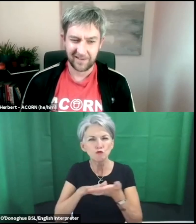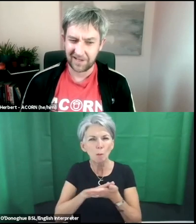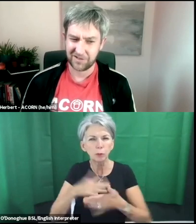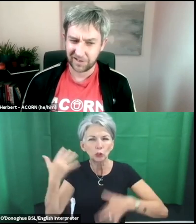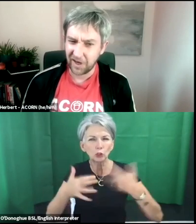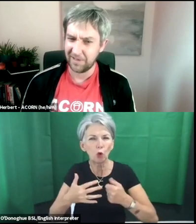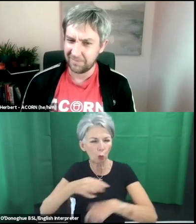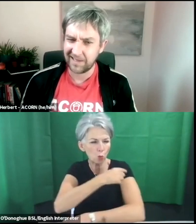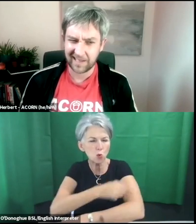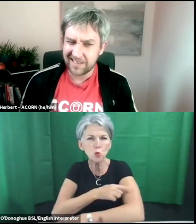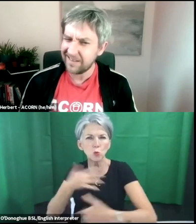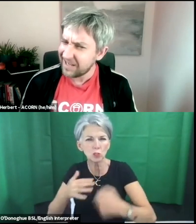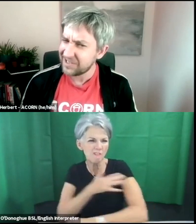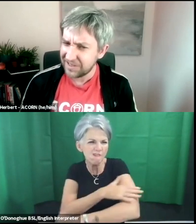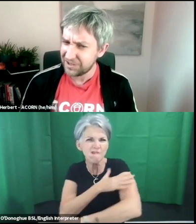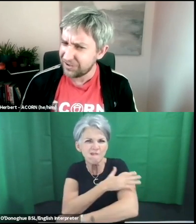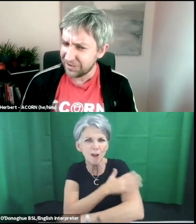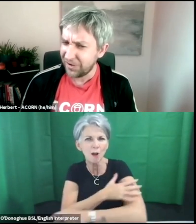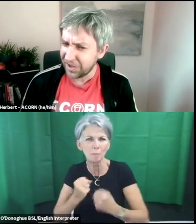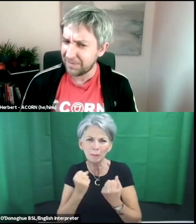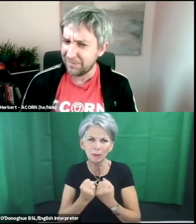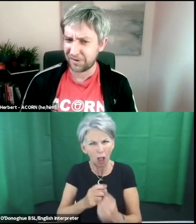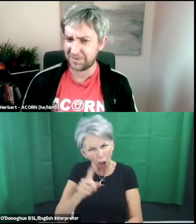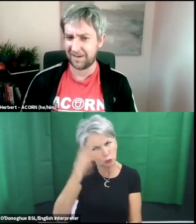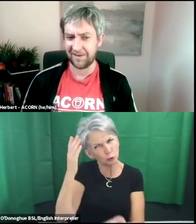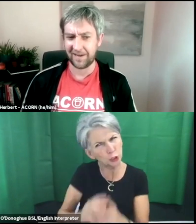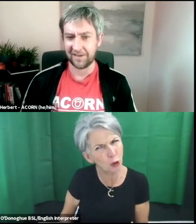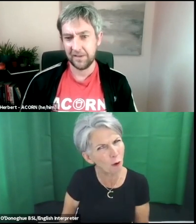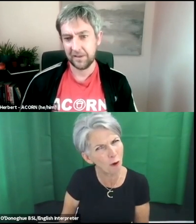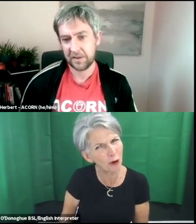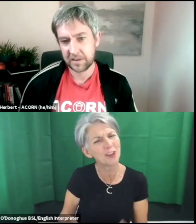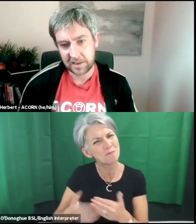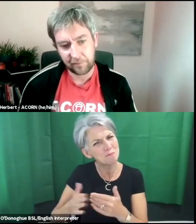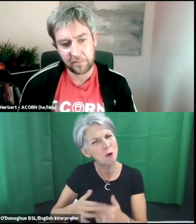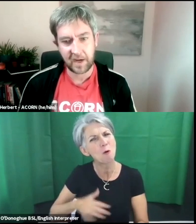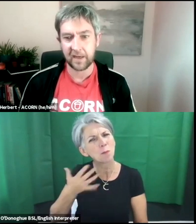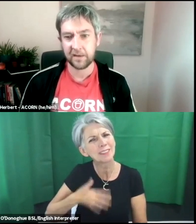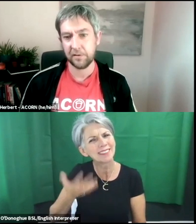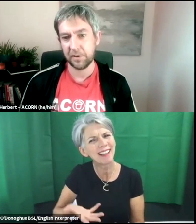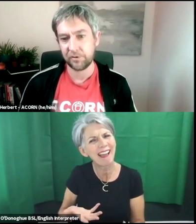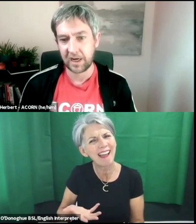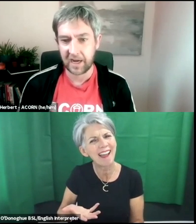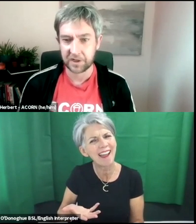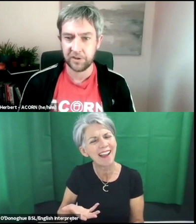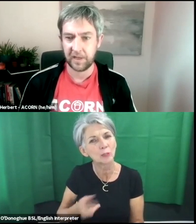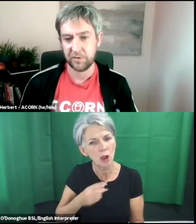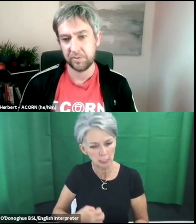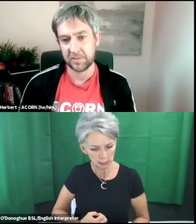And that's just a little bit of being "actually are you sure you're not a little bit more upset about that?' 'Cause it's from that anger that we create action.